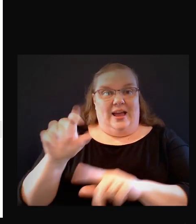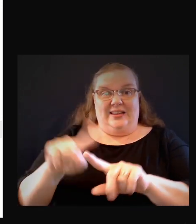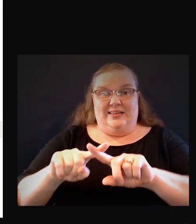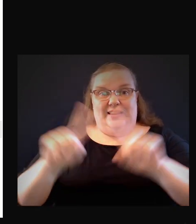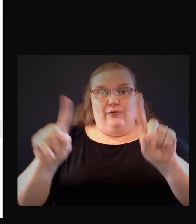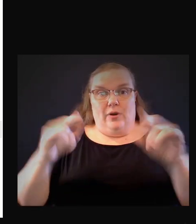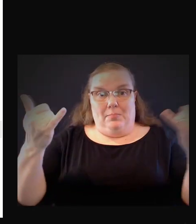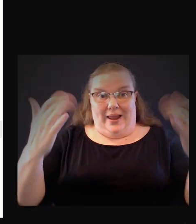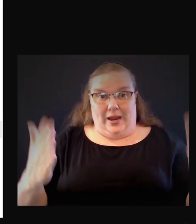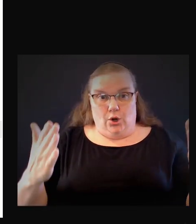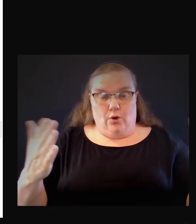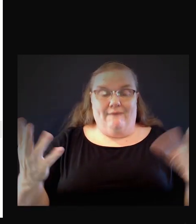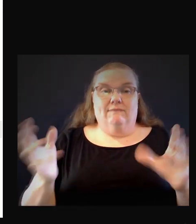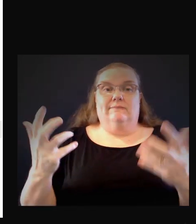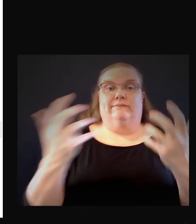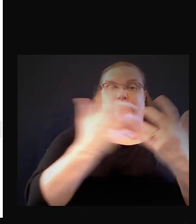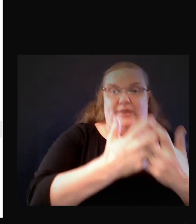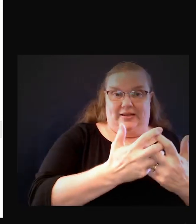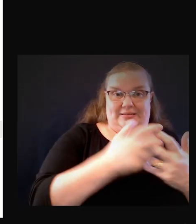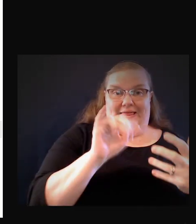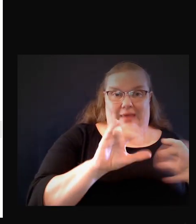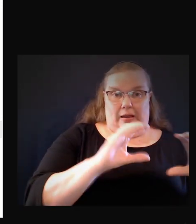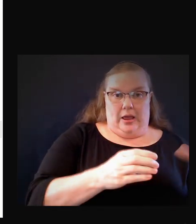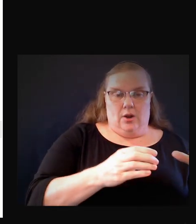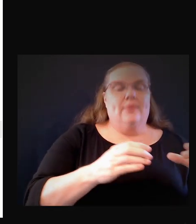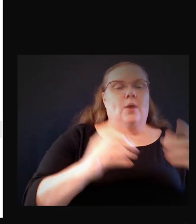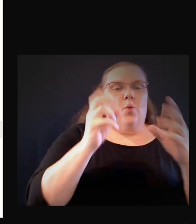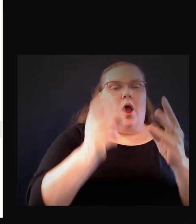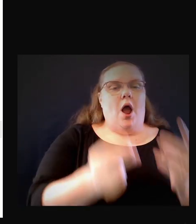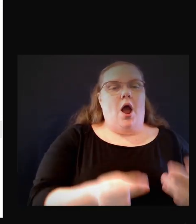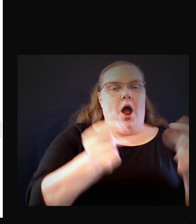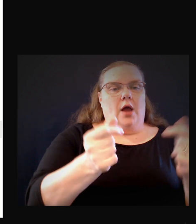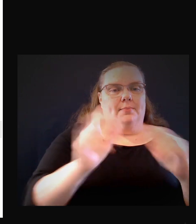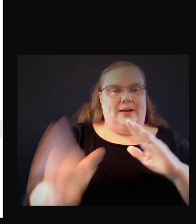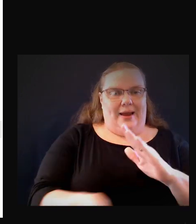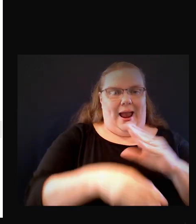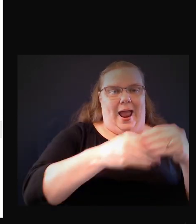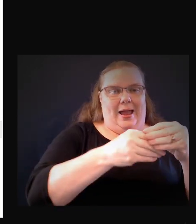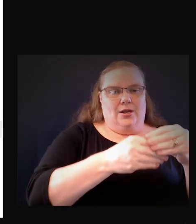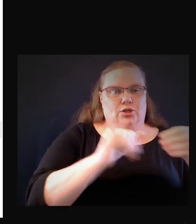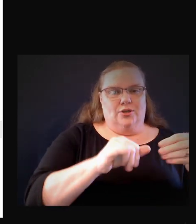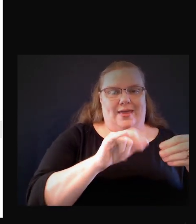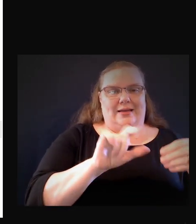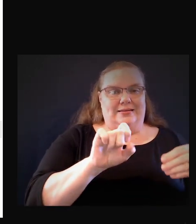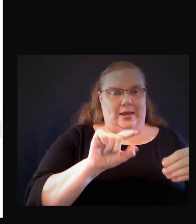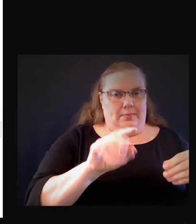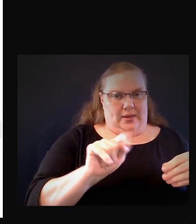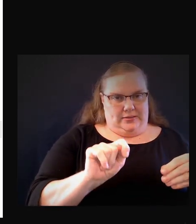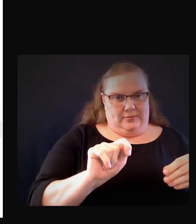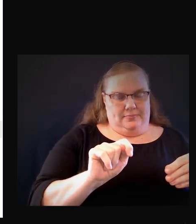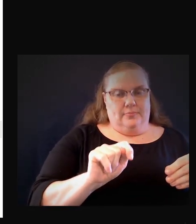they will automatically be added into the segment. So let's see how we can create a Churn Prediction segment.